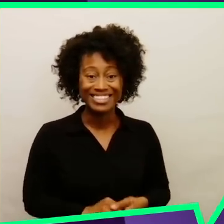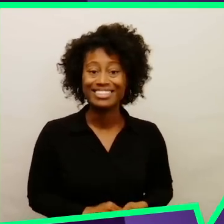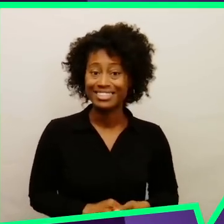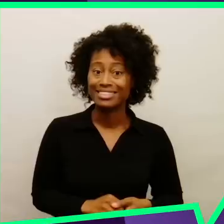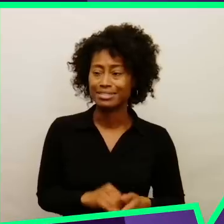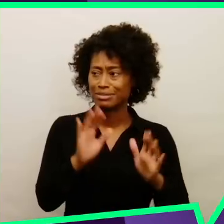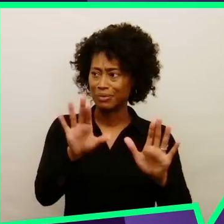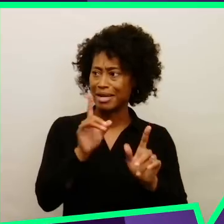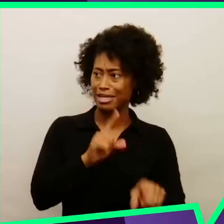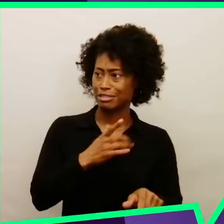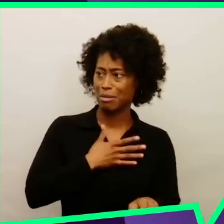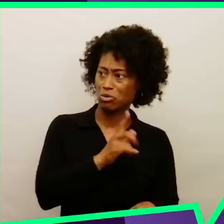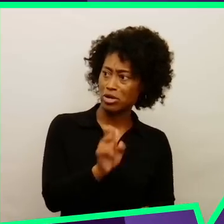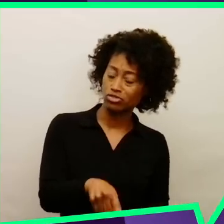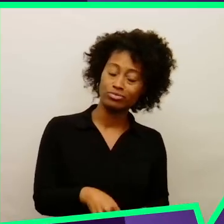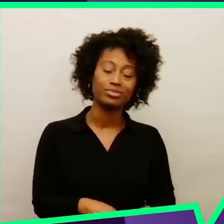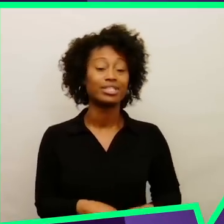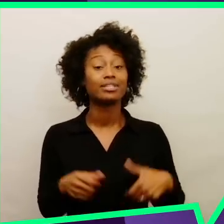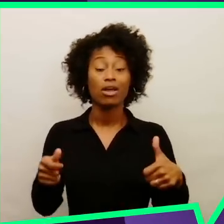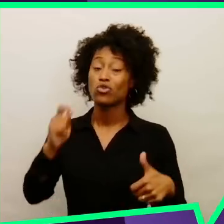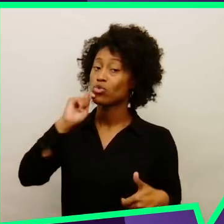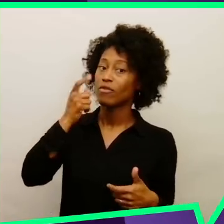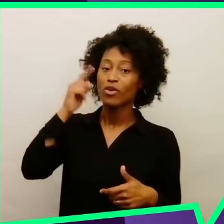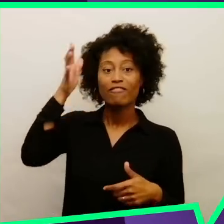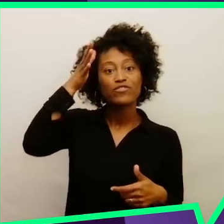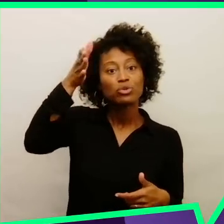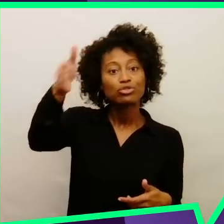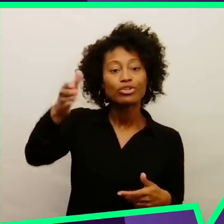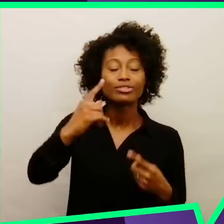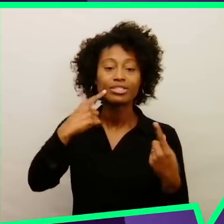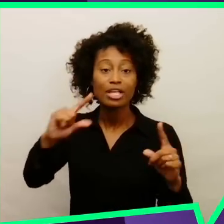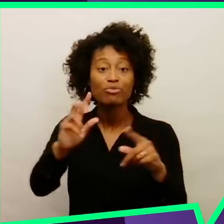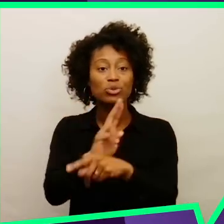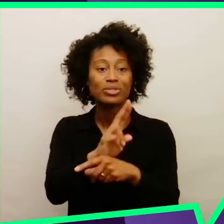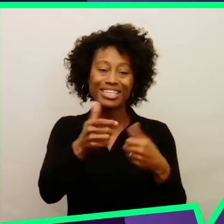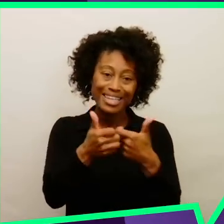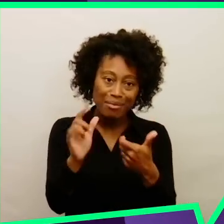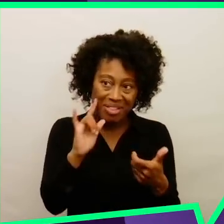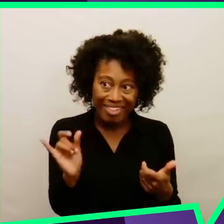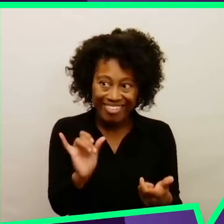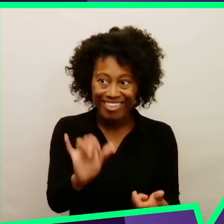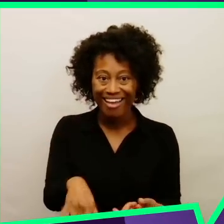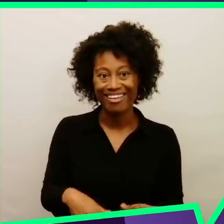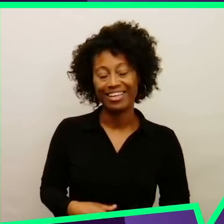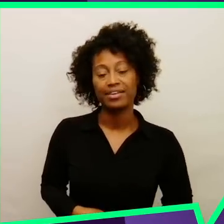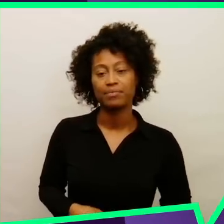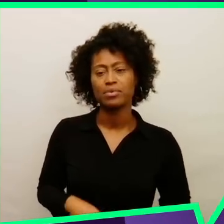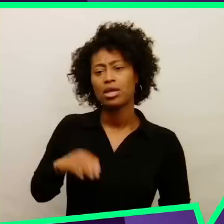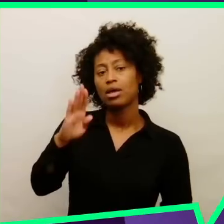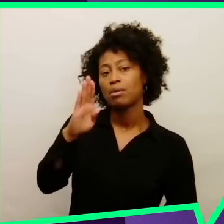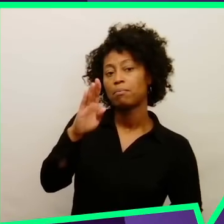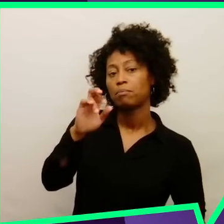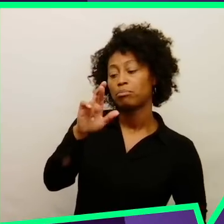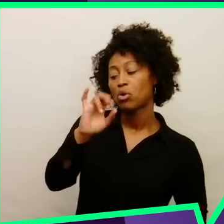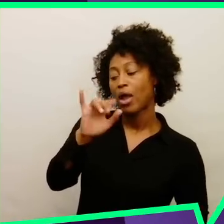Very, very cool for future success using gaming like that. And you know what, Brian, you mentioned engagement.